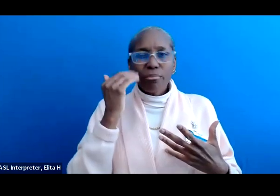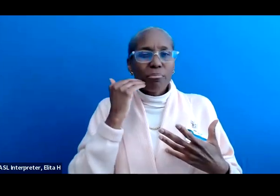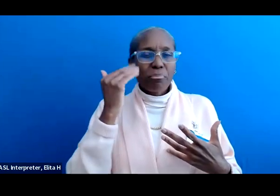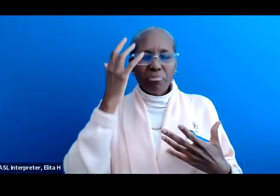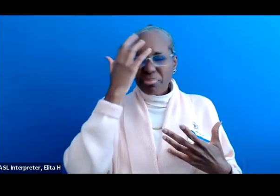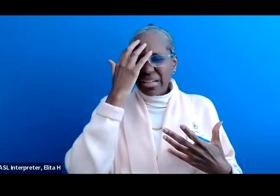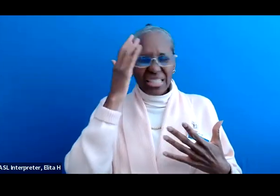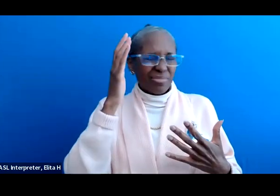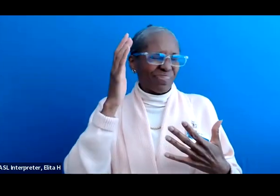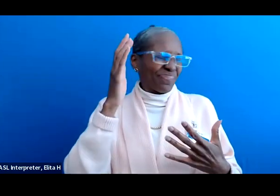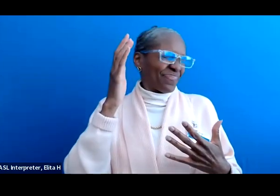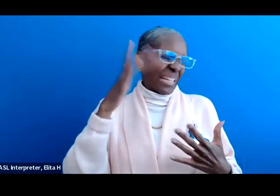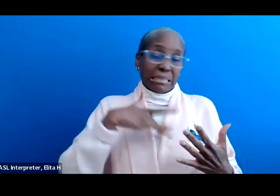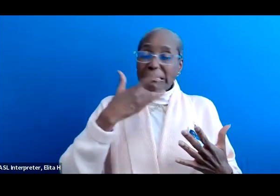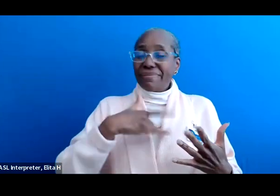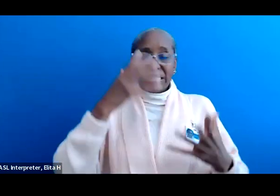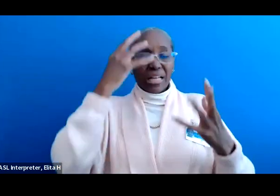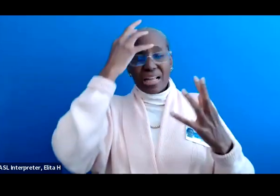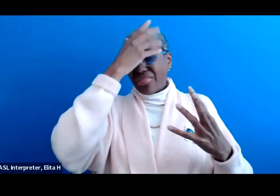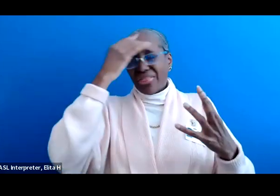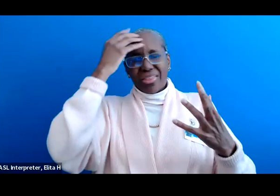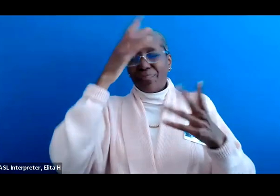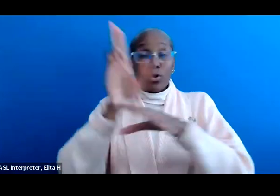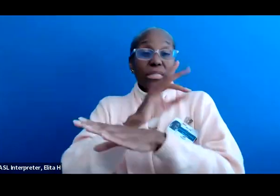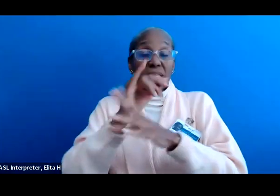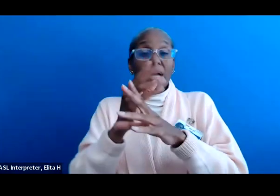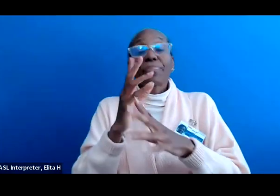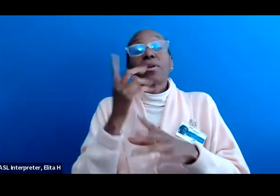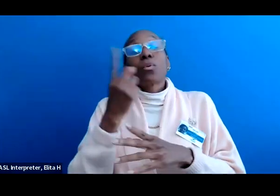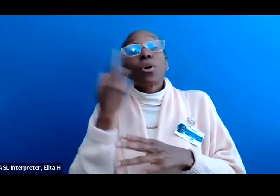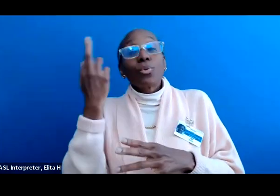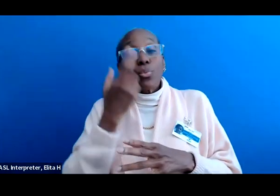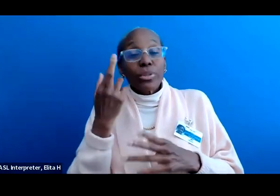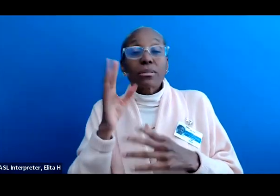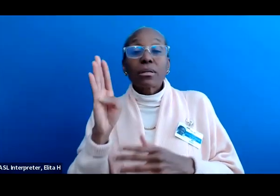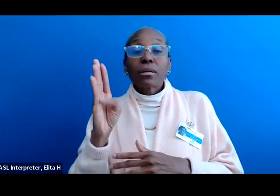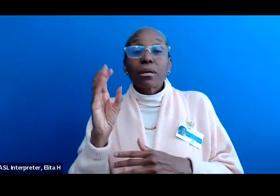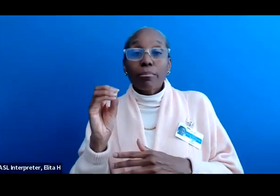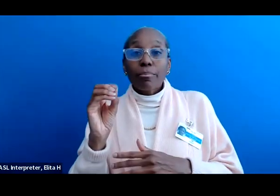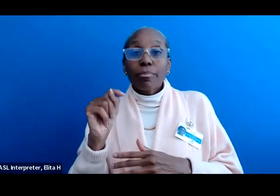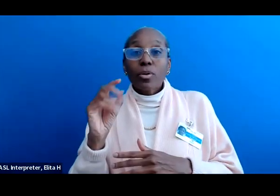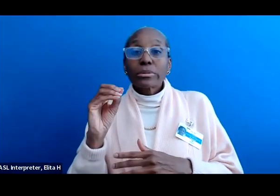“Oh, I just don't like the feeling that I have on that.” That's one of the reasons why Botox has become so popular because